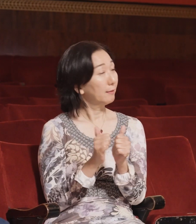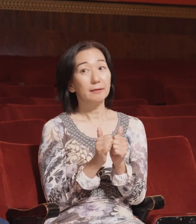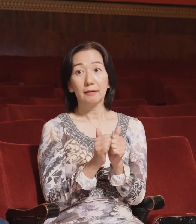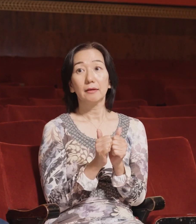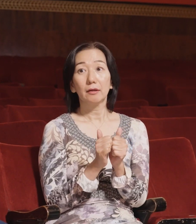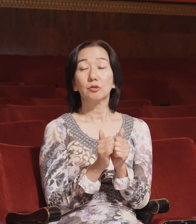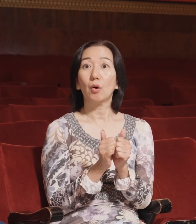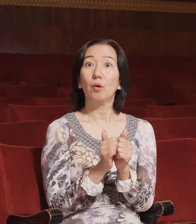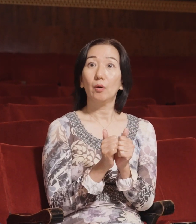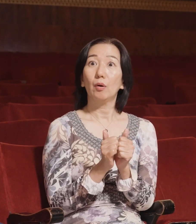I agree.